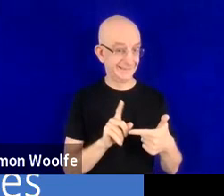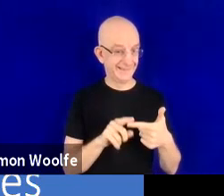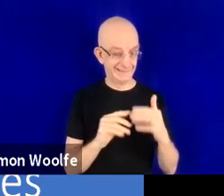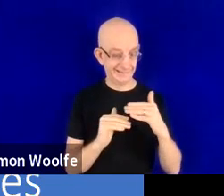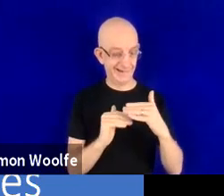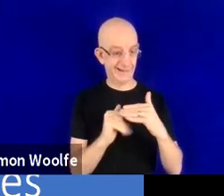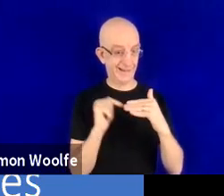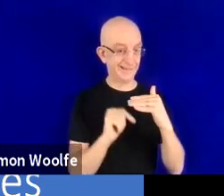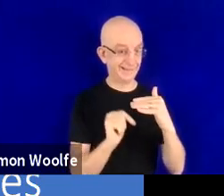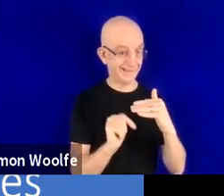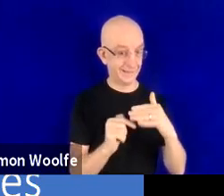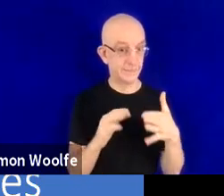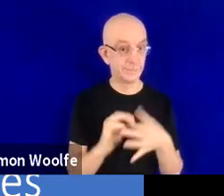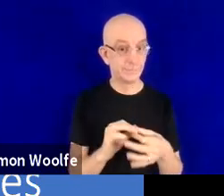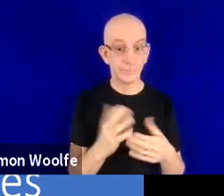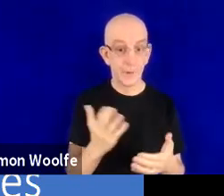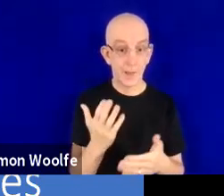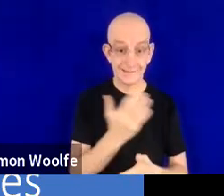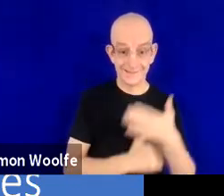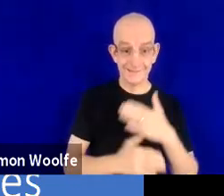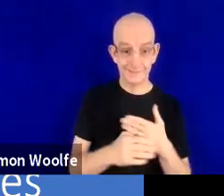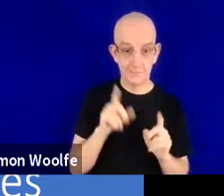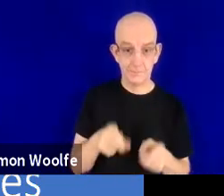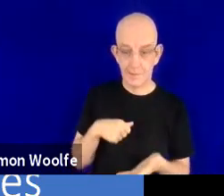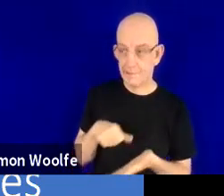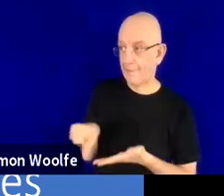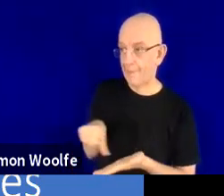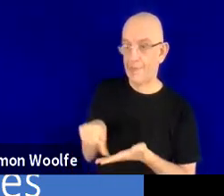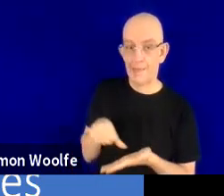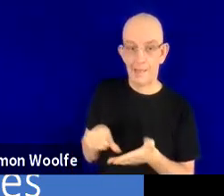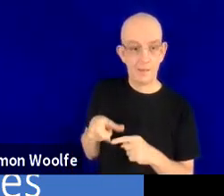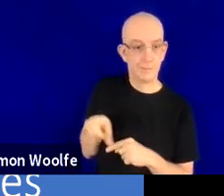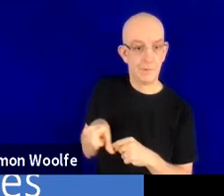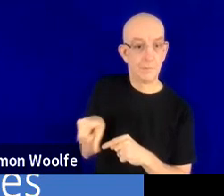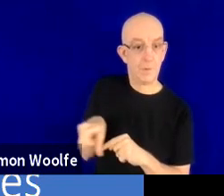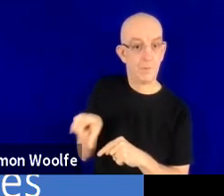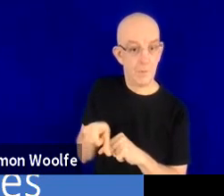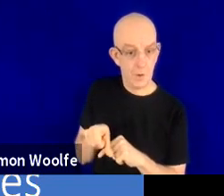which I think you could say are doing relatively better. Specific schemes, such as child disability benefits